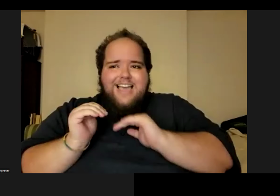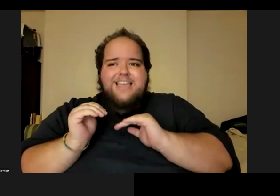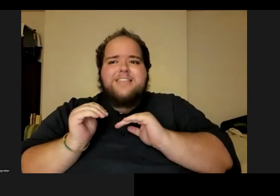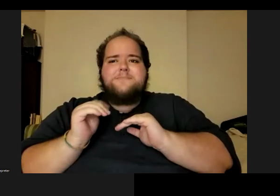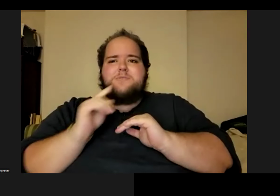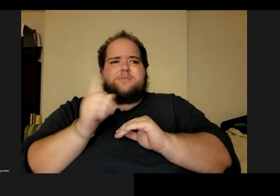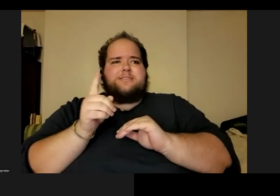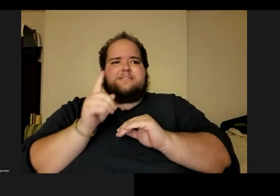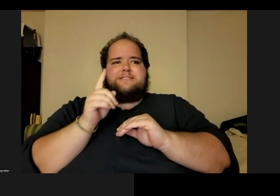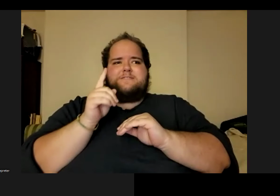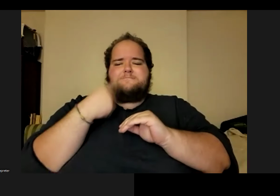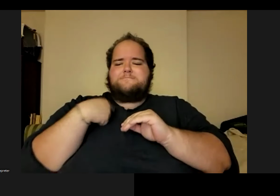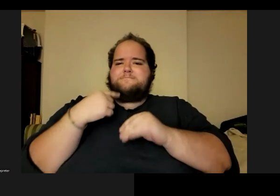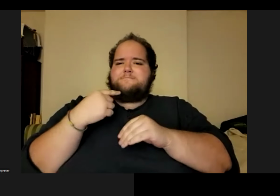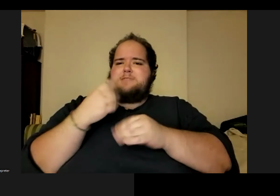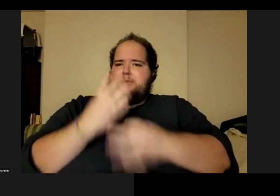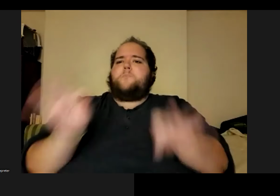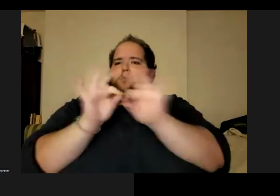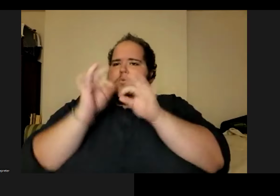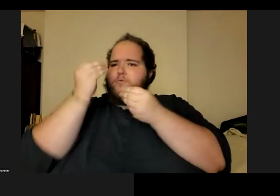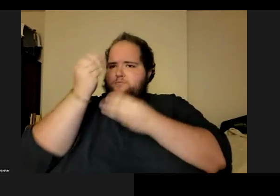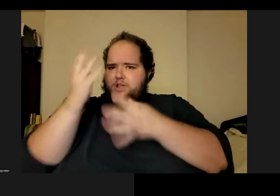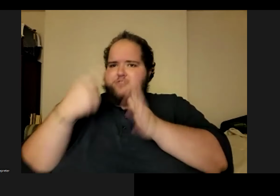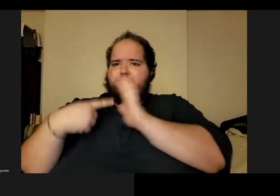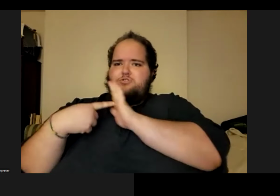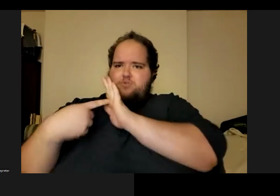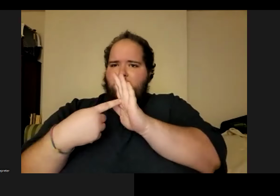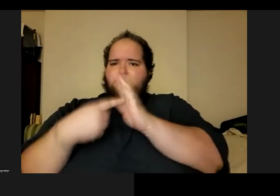information that's most important because we're respecting their time.